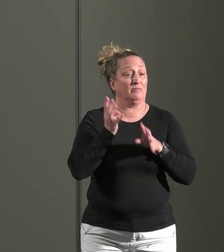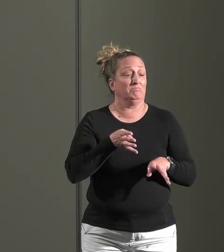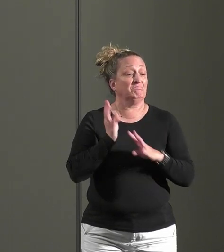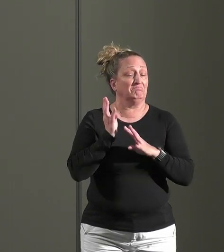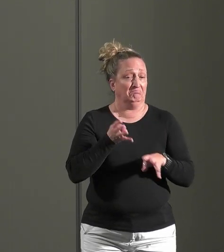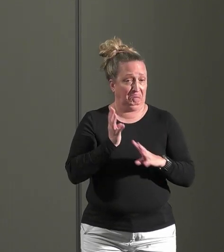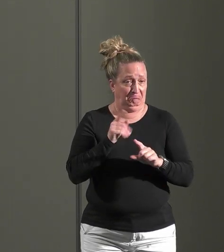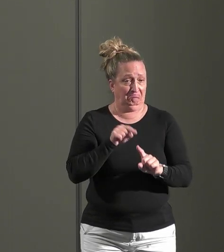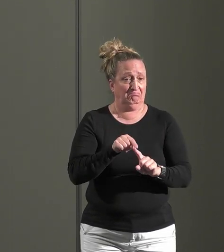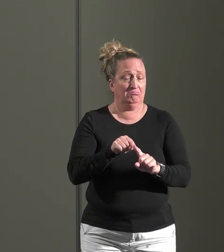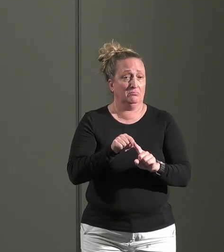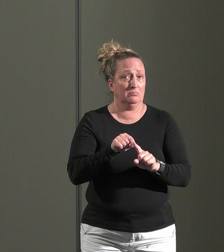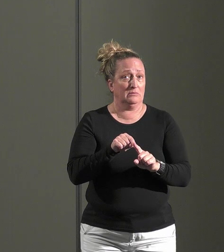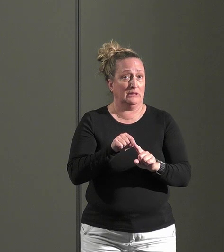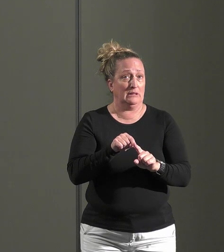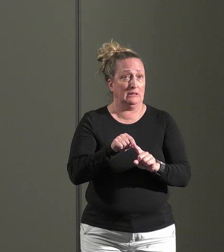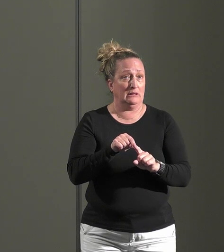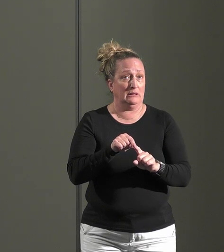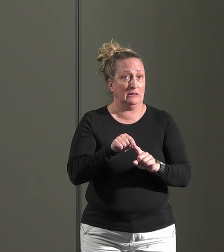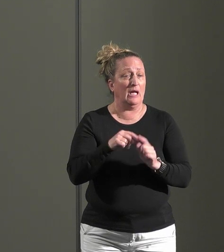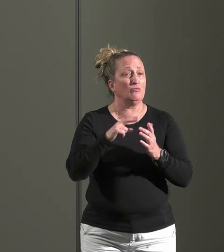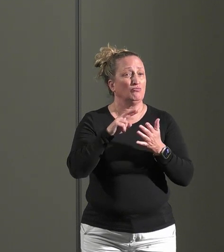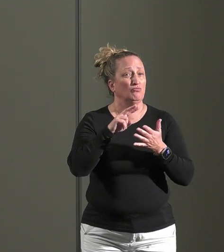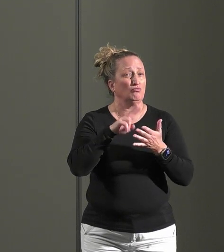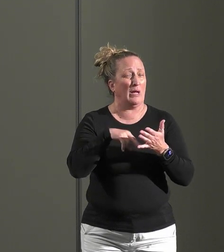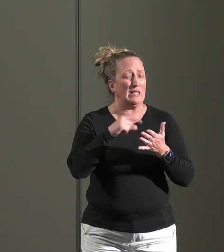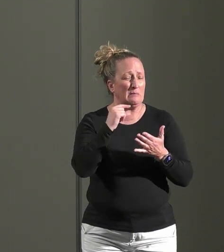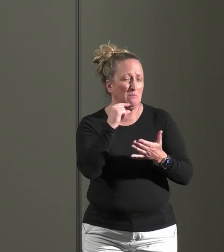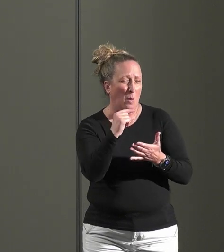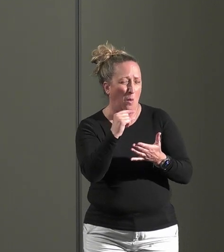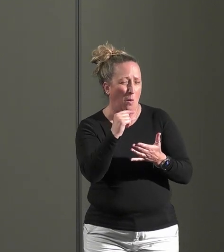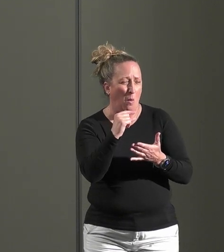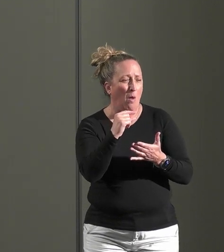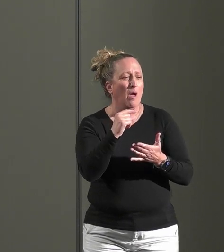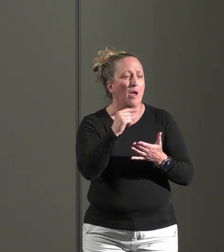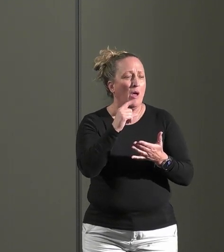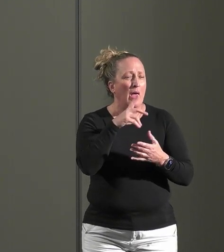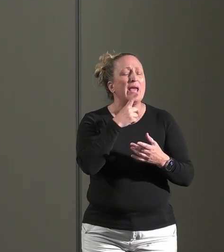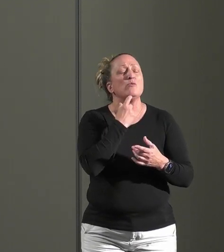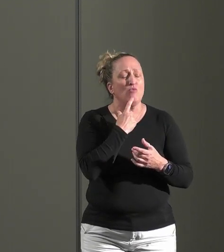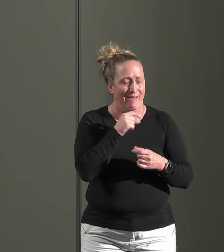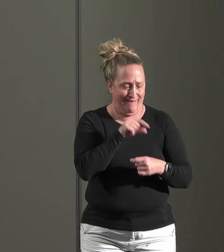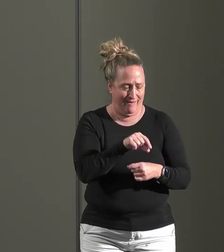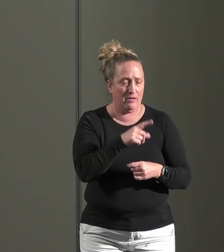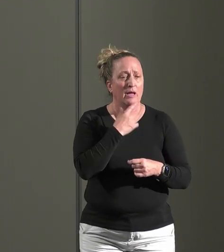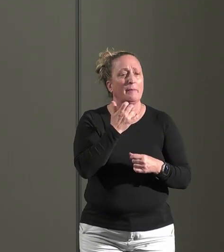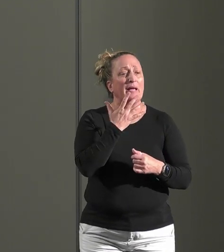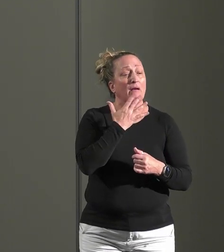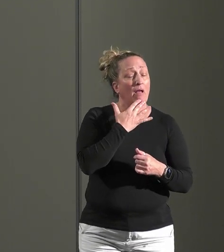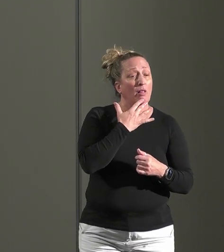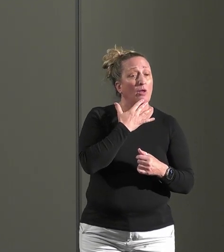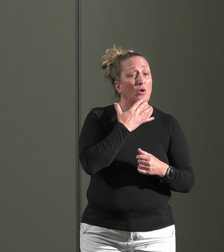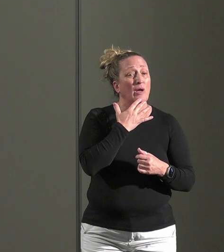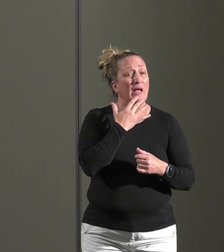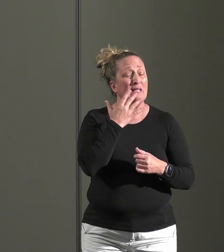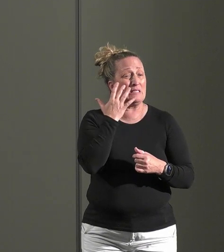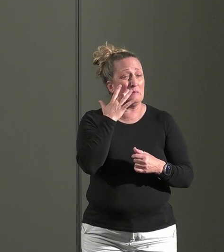it in red. It is a small symbol but standing out because of color and smart lenses could